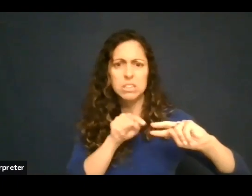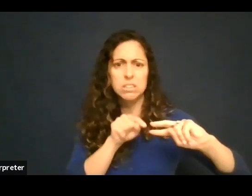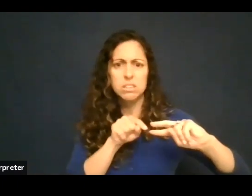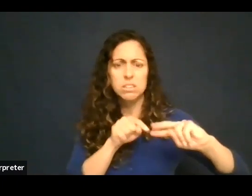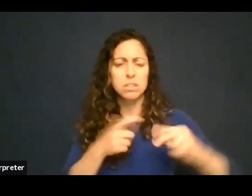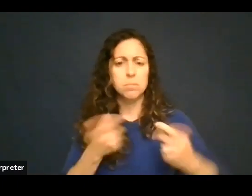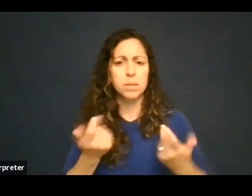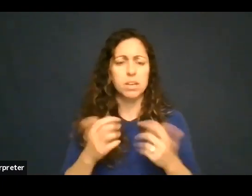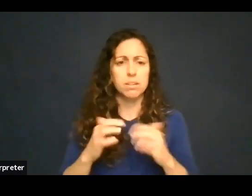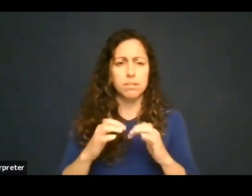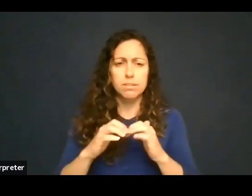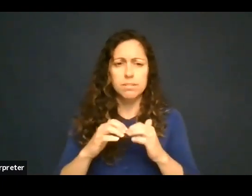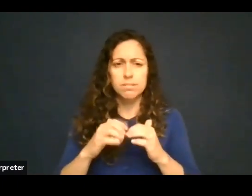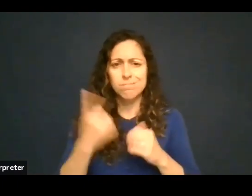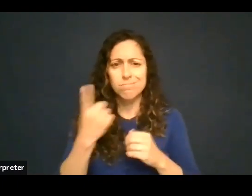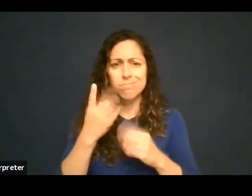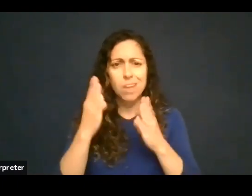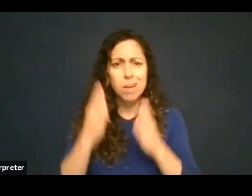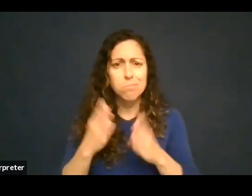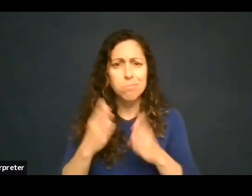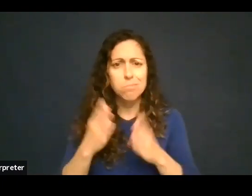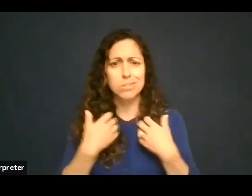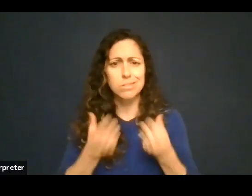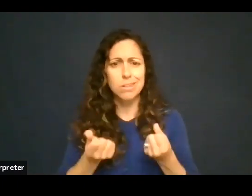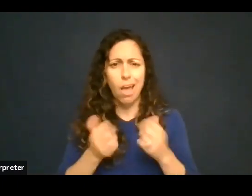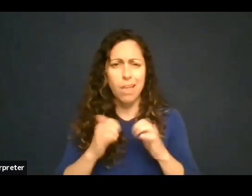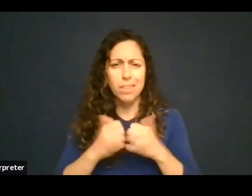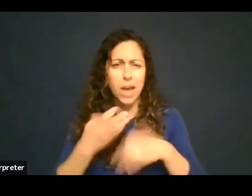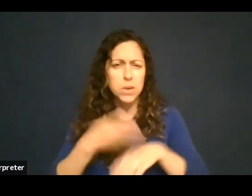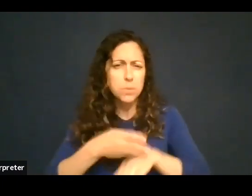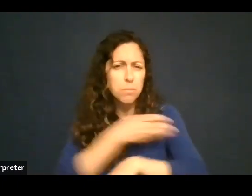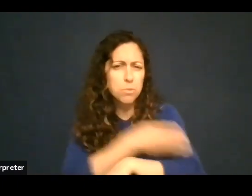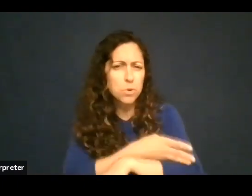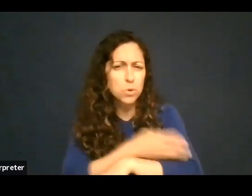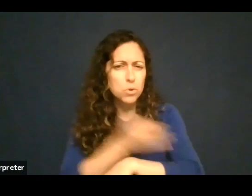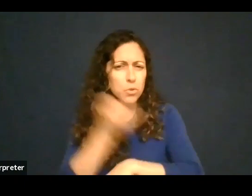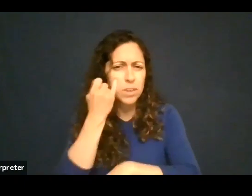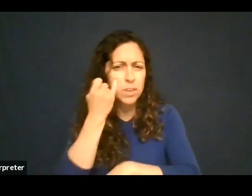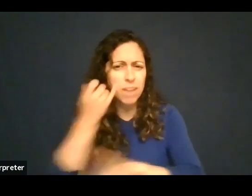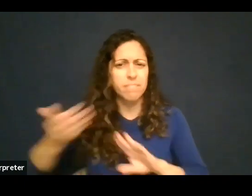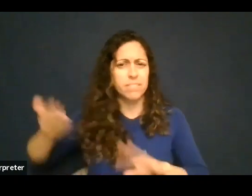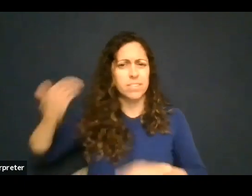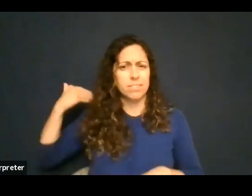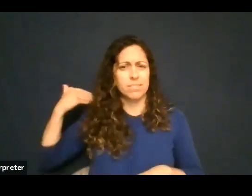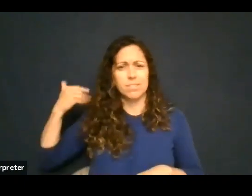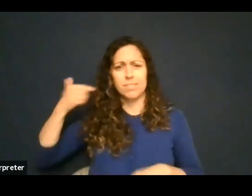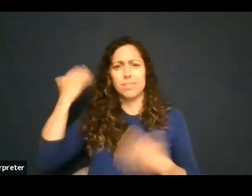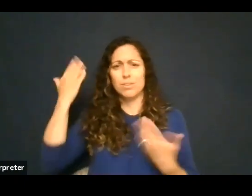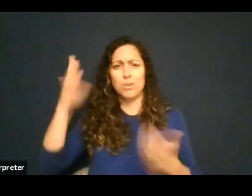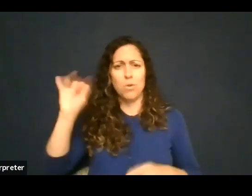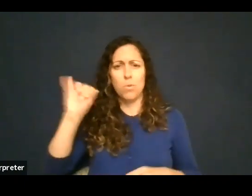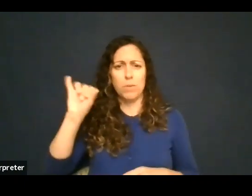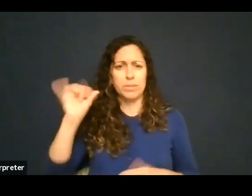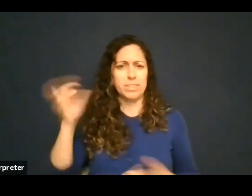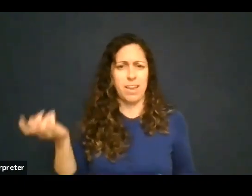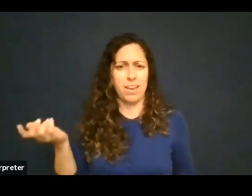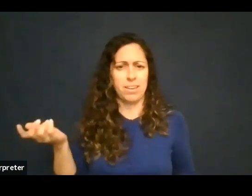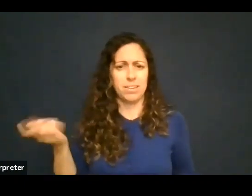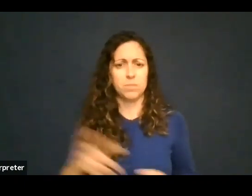what they looked like before. So the foundation, the My Retina Tracker registry